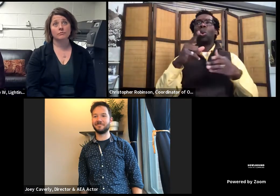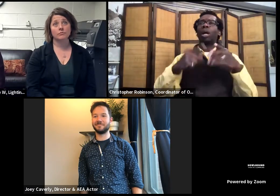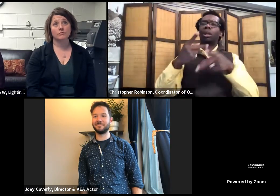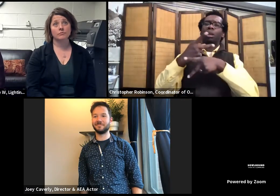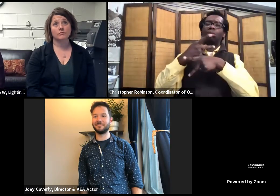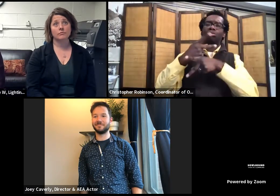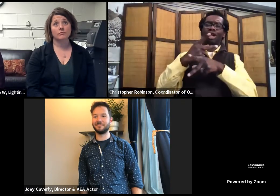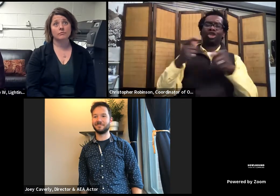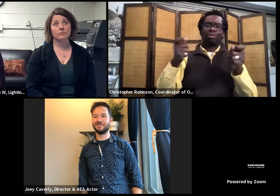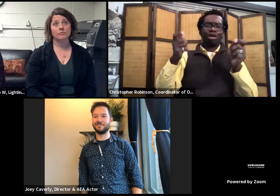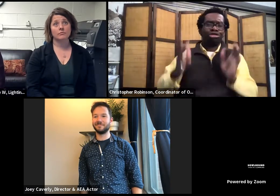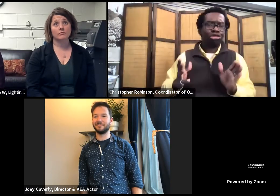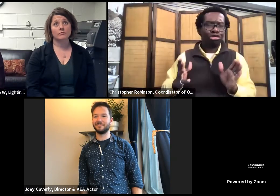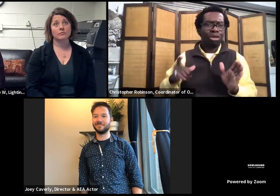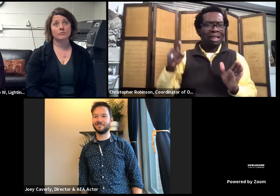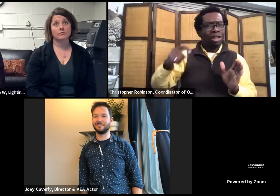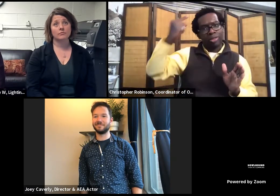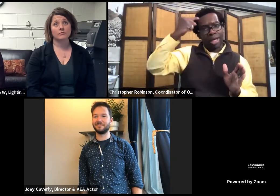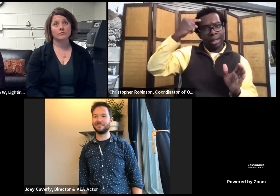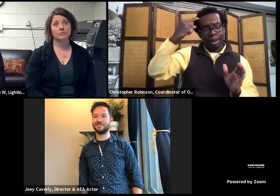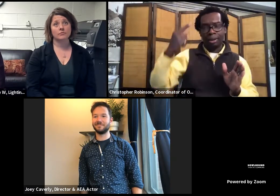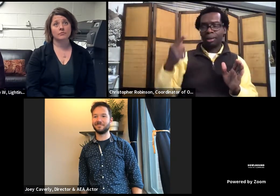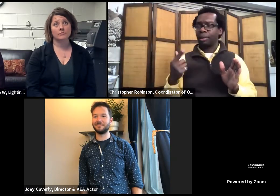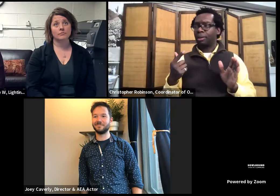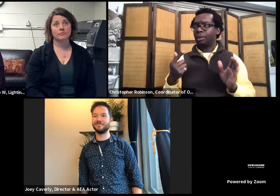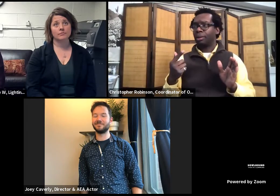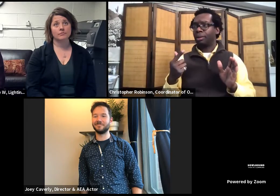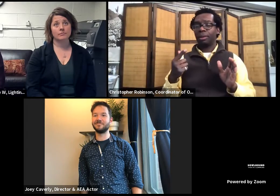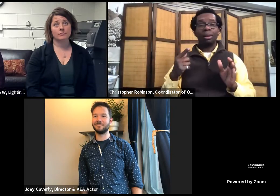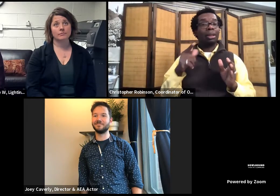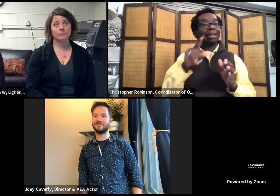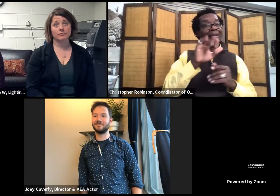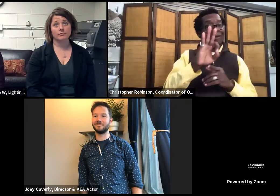but I was thinking about envisioning that, the production managers, how they think.